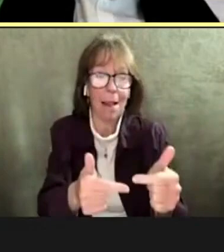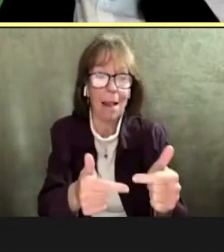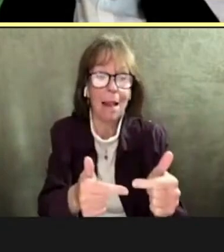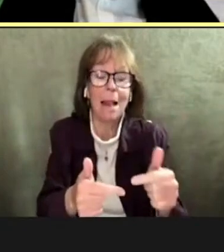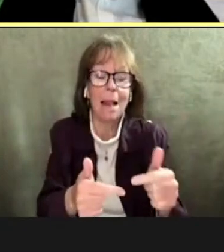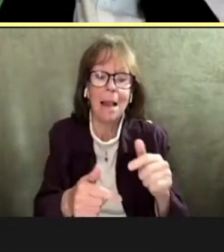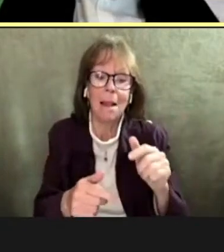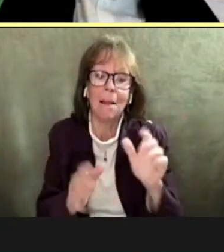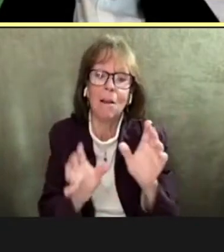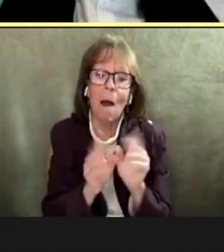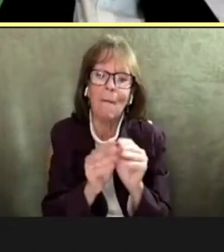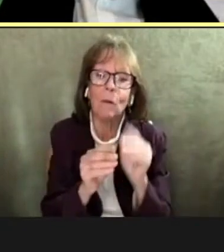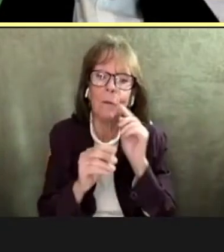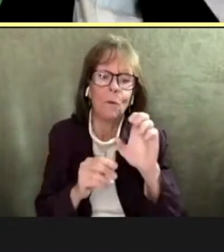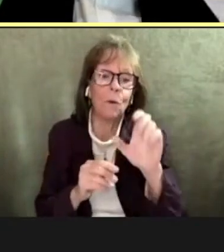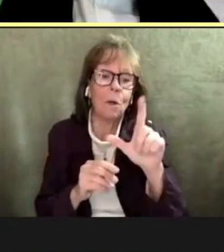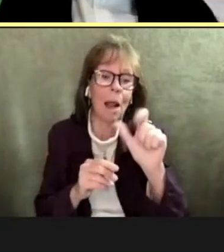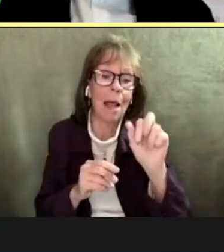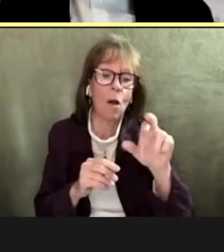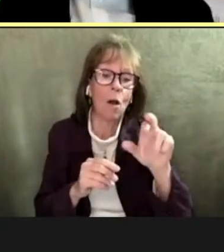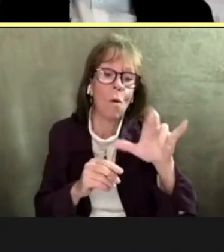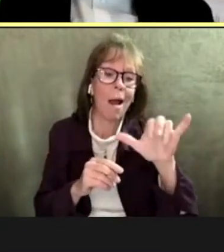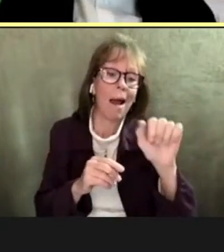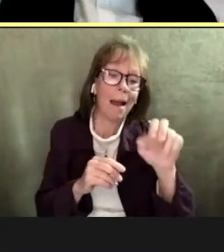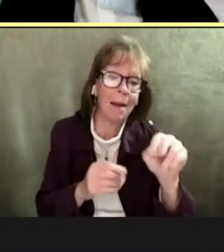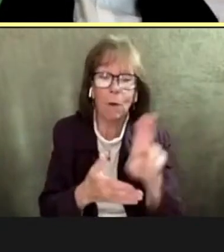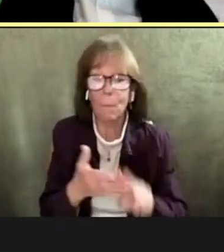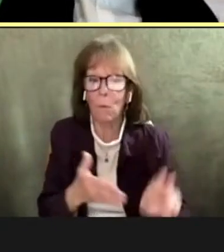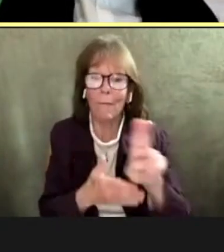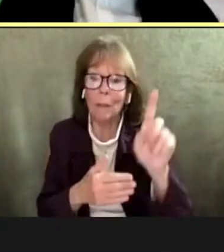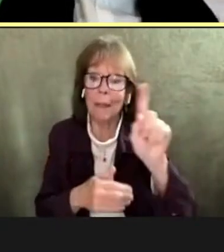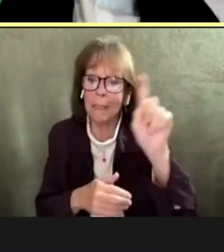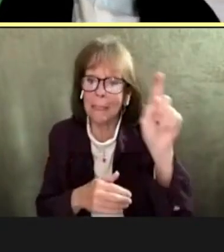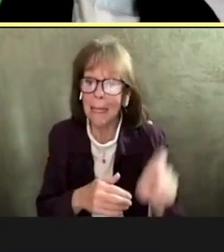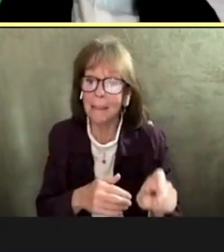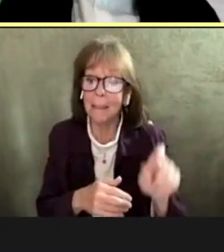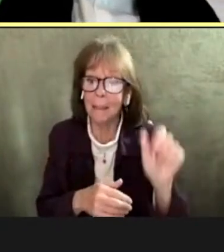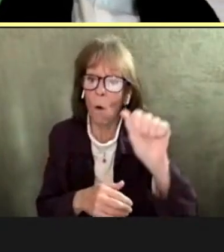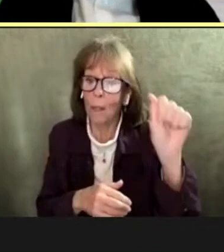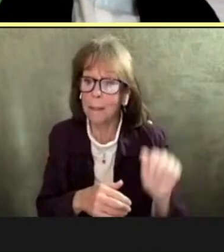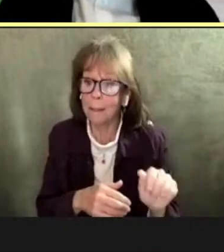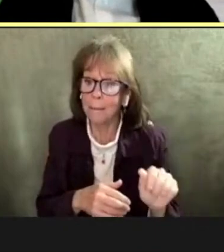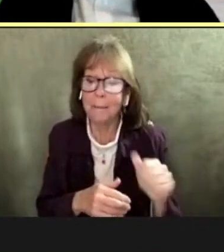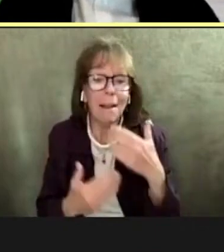Claire Ryan from the University of Texas at Austin. Thank you very much.